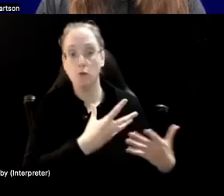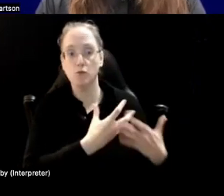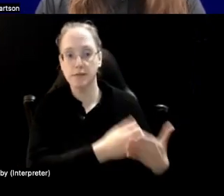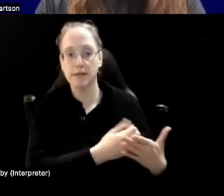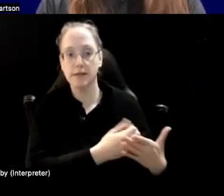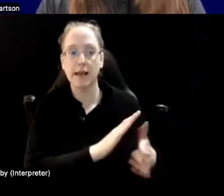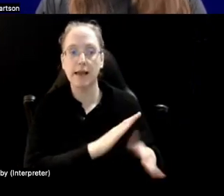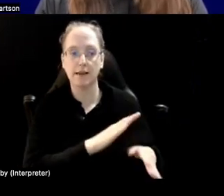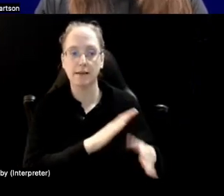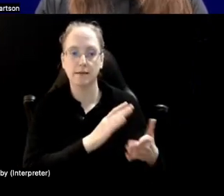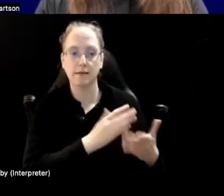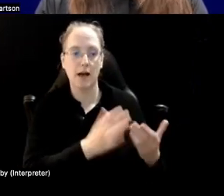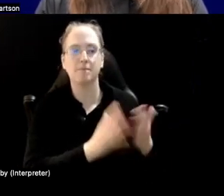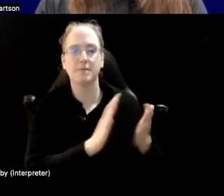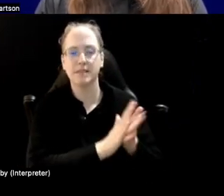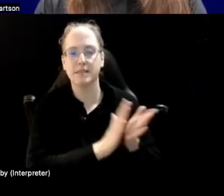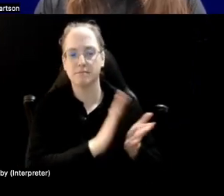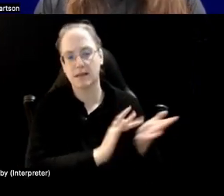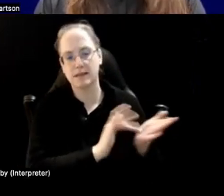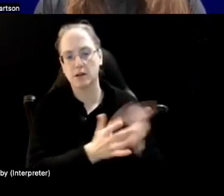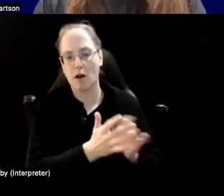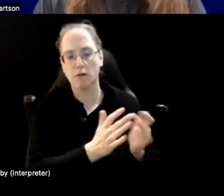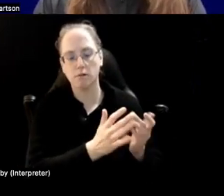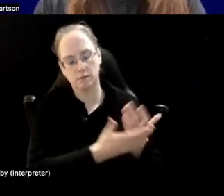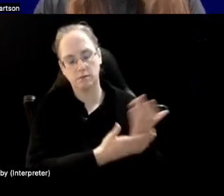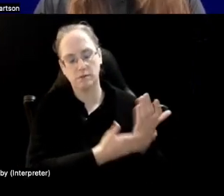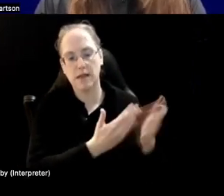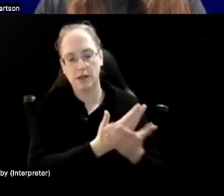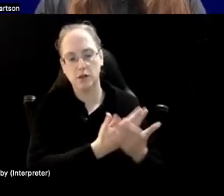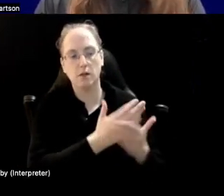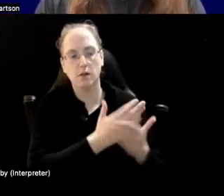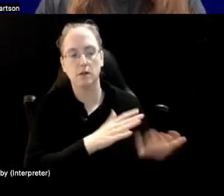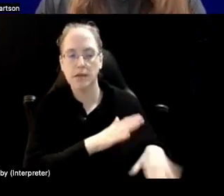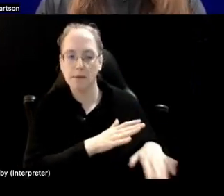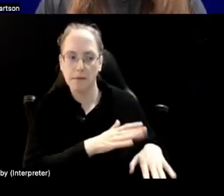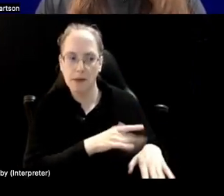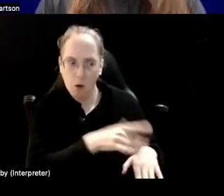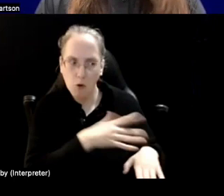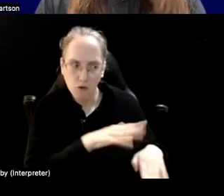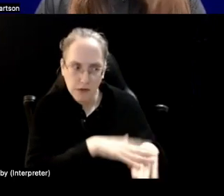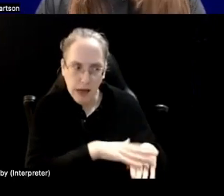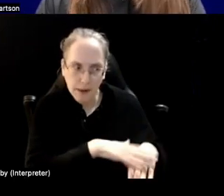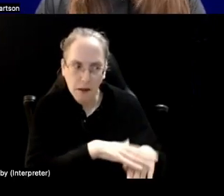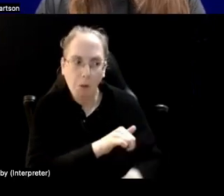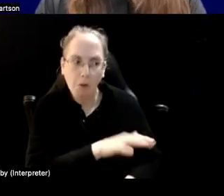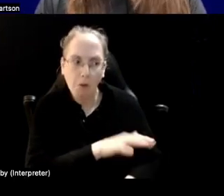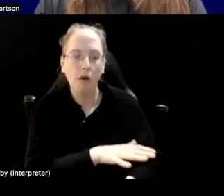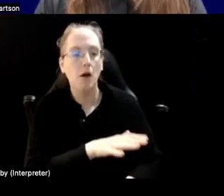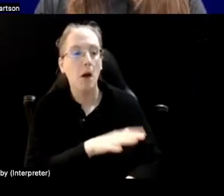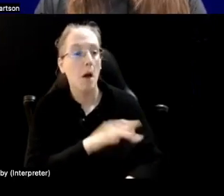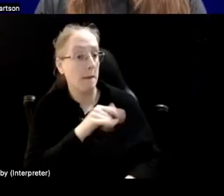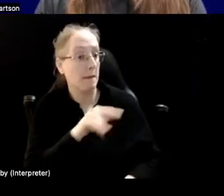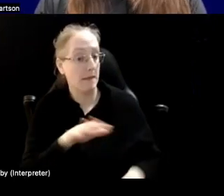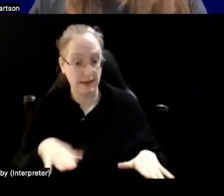tap, tap, tap. It might be communicative, it might not; we just don't know yet.